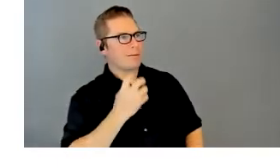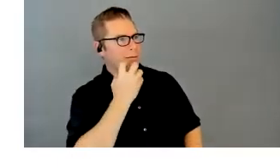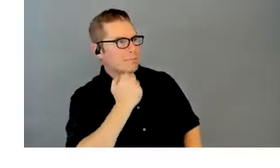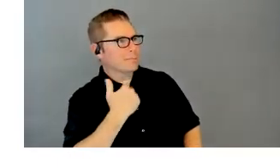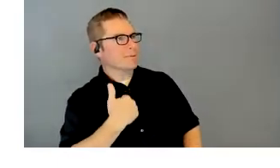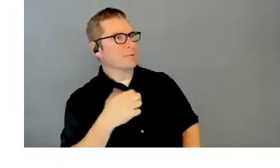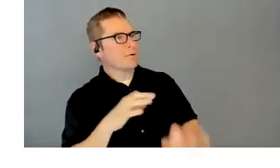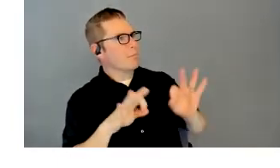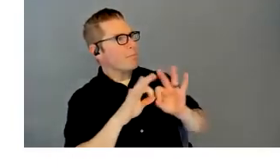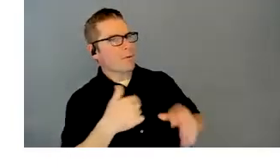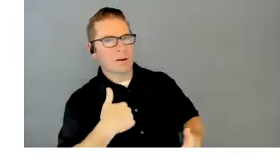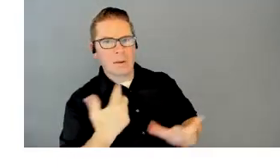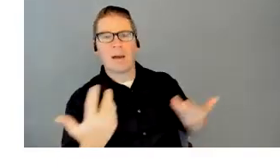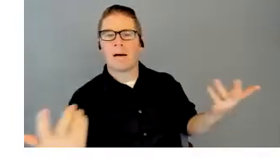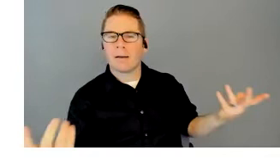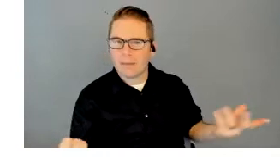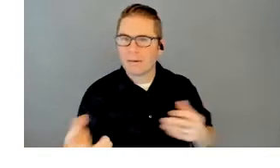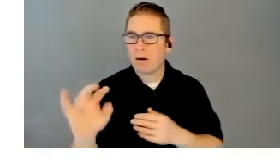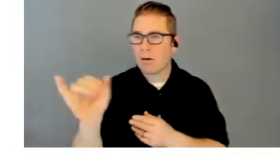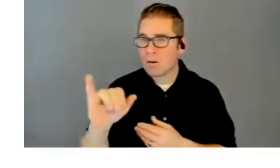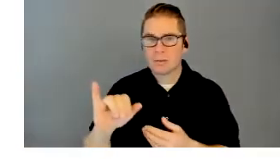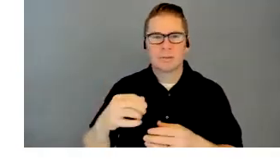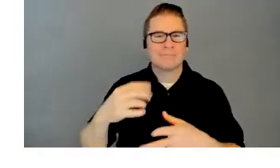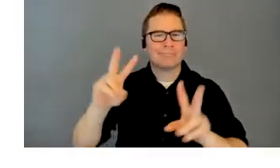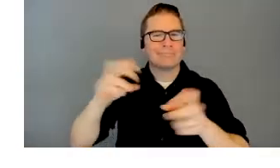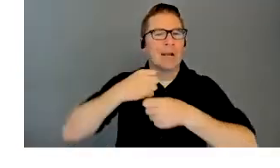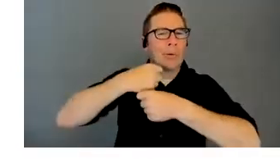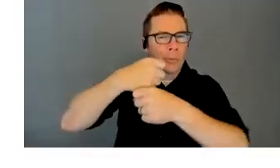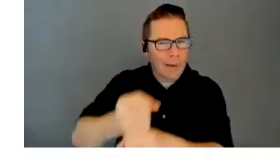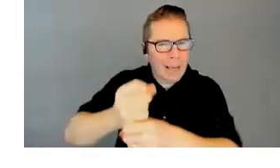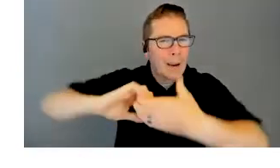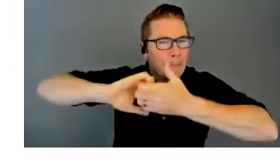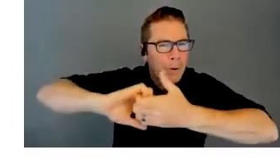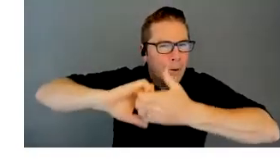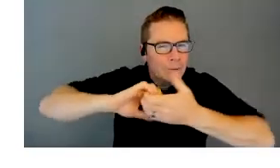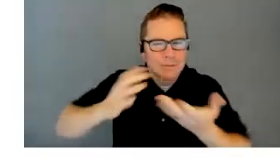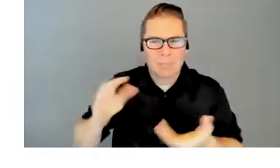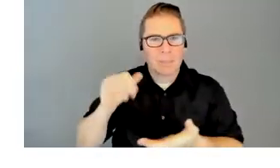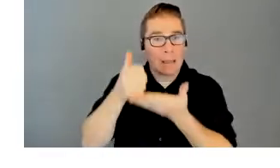and creating a partnership which helps our students feel engaged and connected